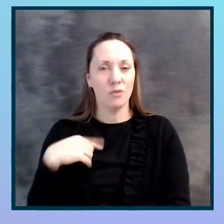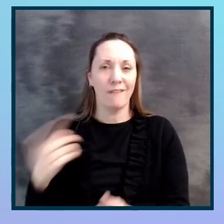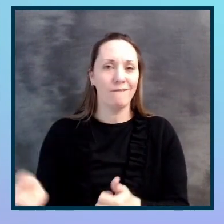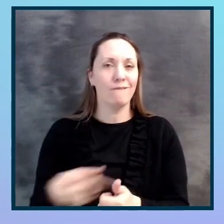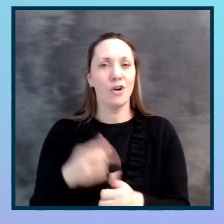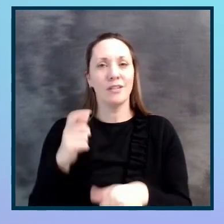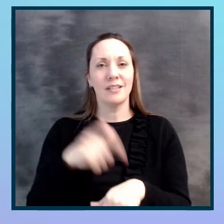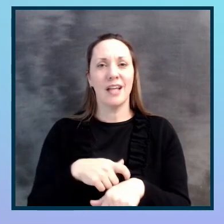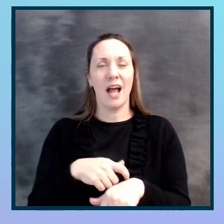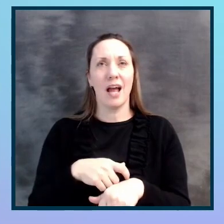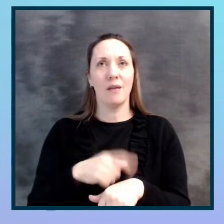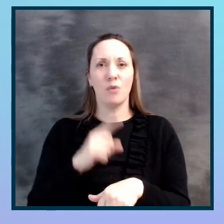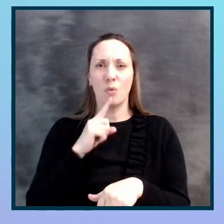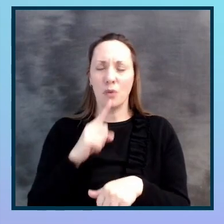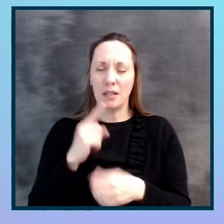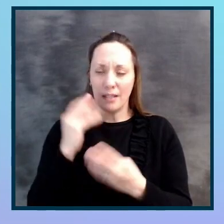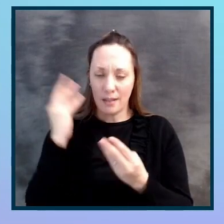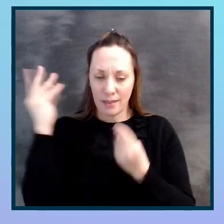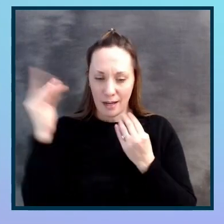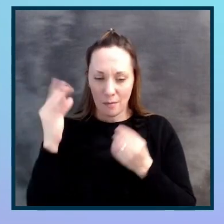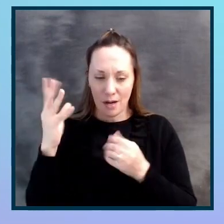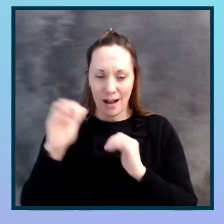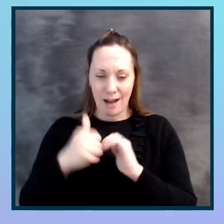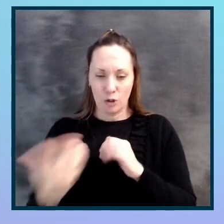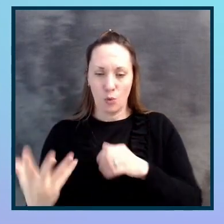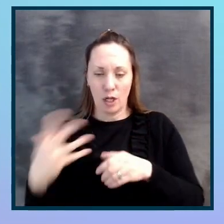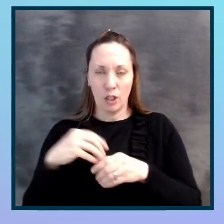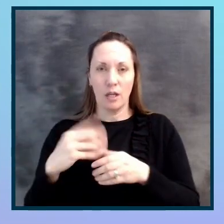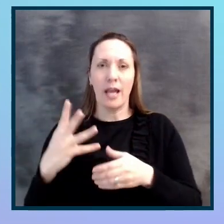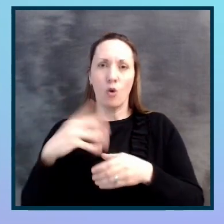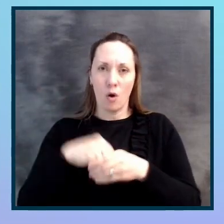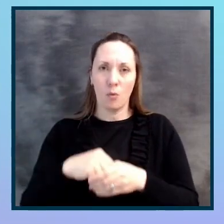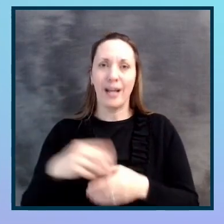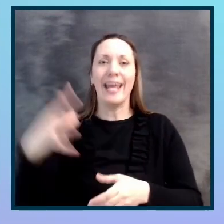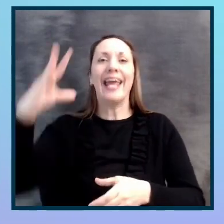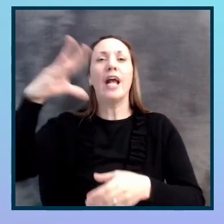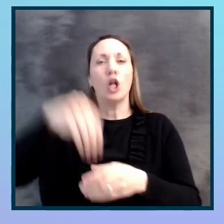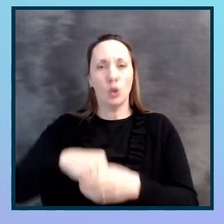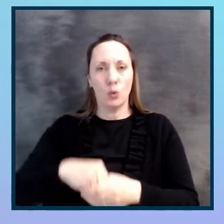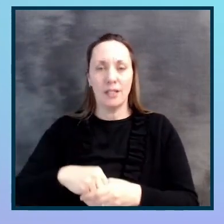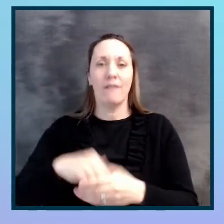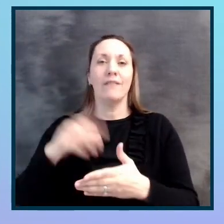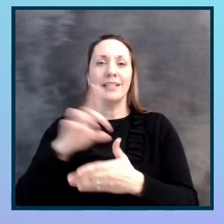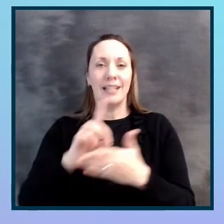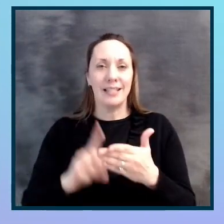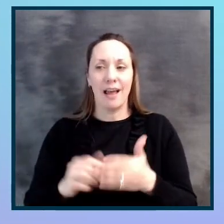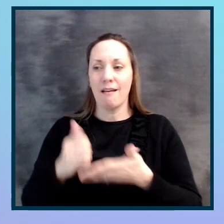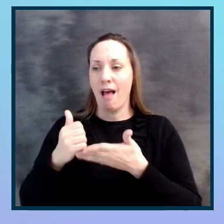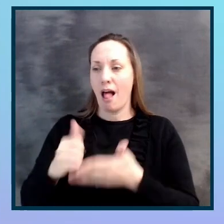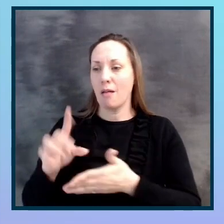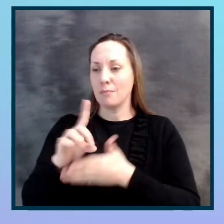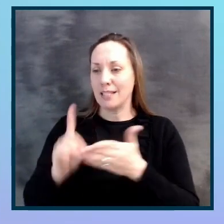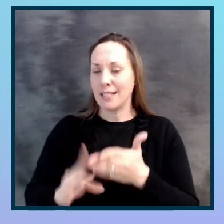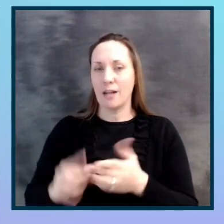how to incorporate inclusive design practices and helping designers think inclusively as well.